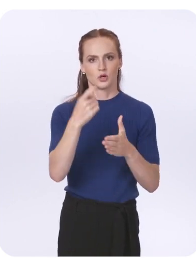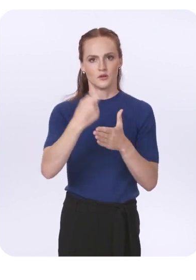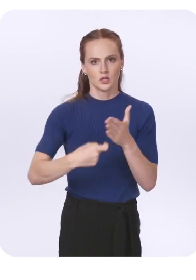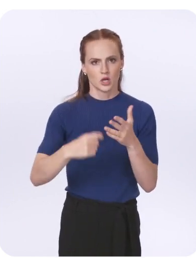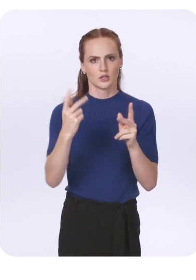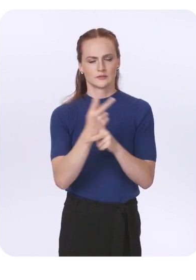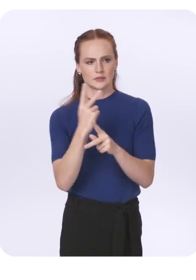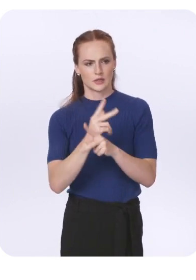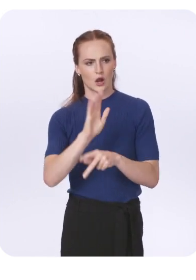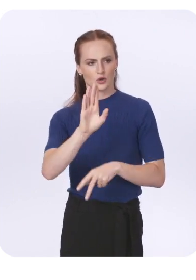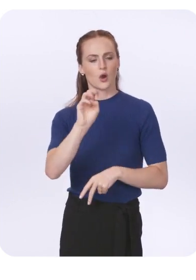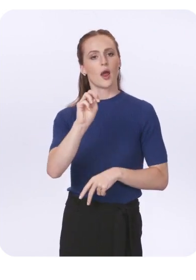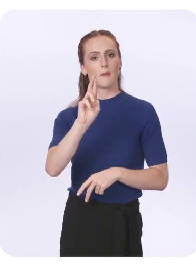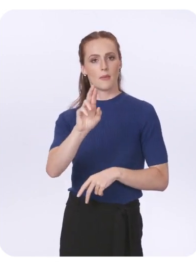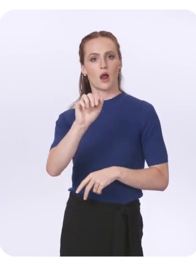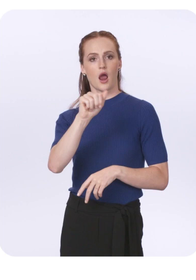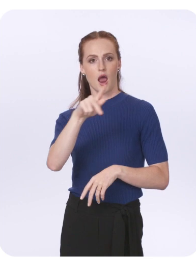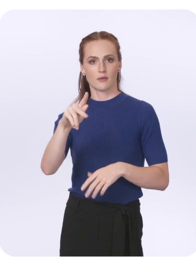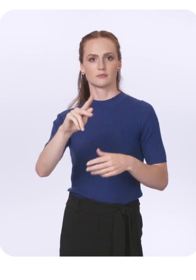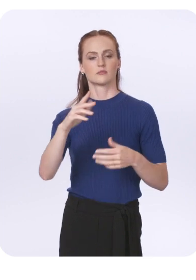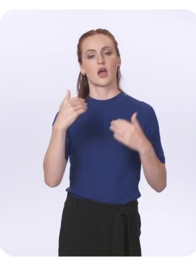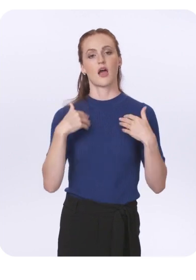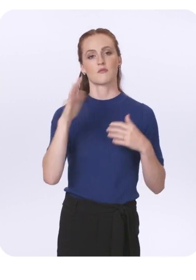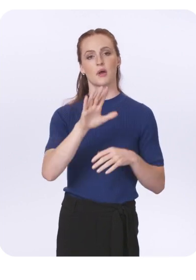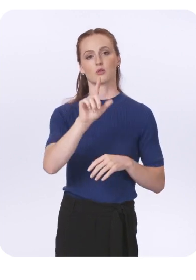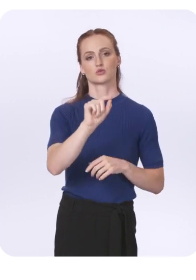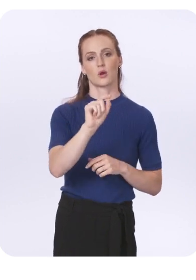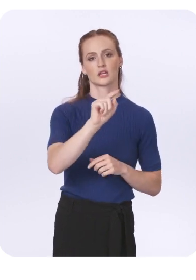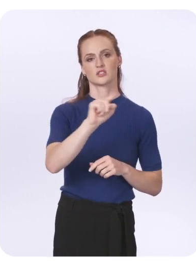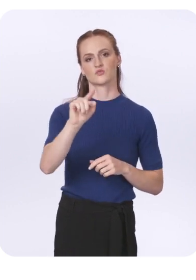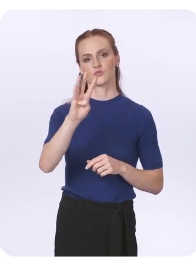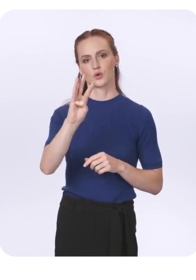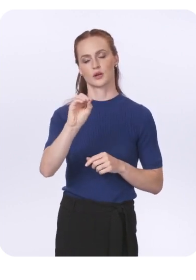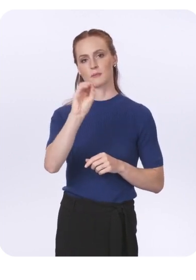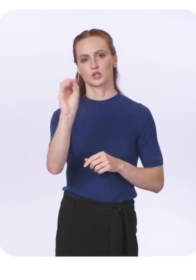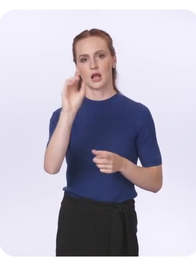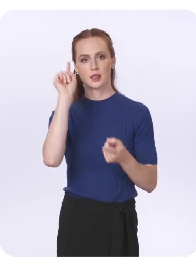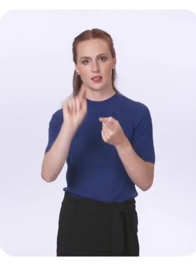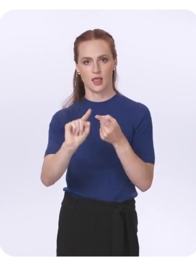your MR apps will have anywhere from 20 to 40% less GPU than VR apps